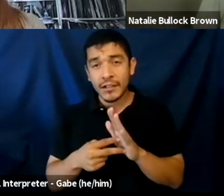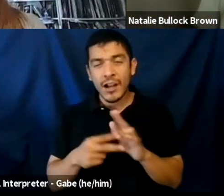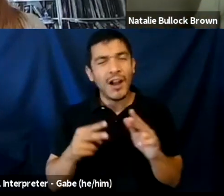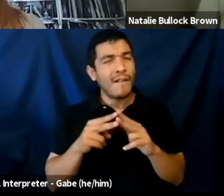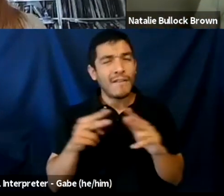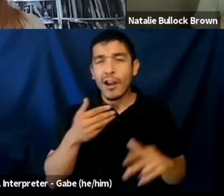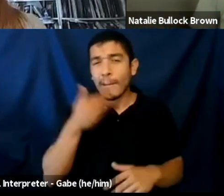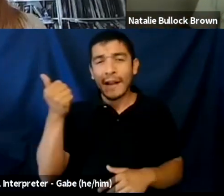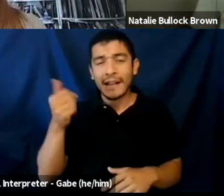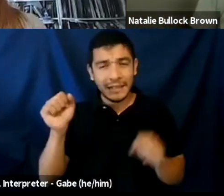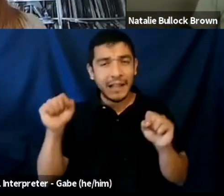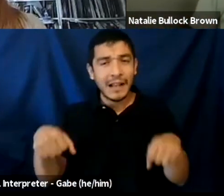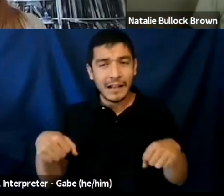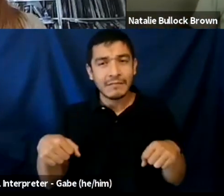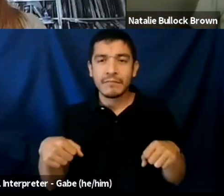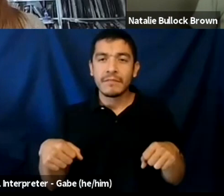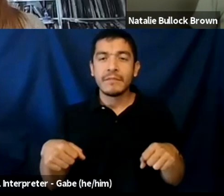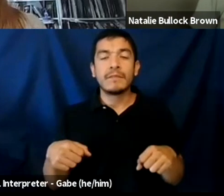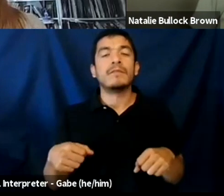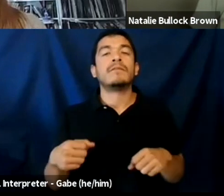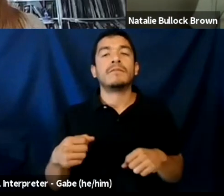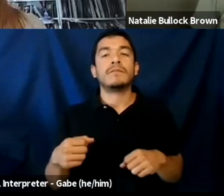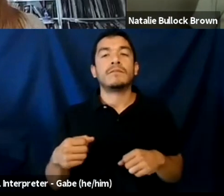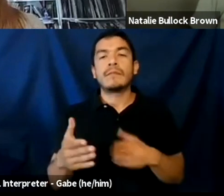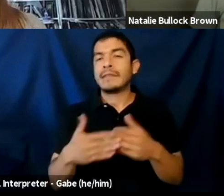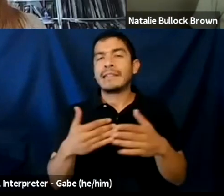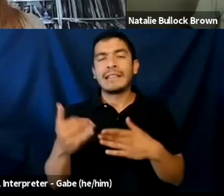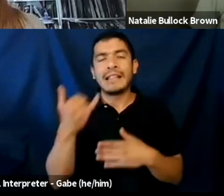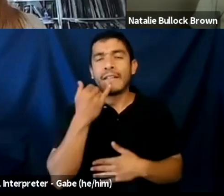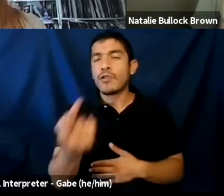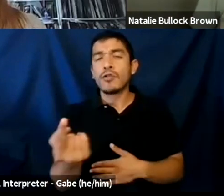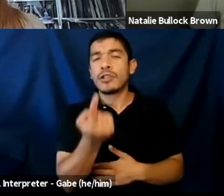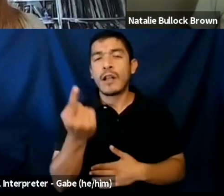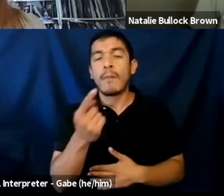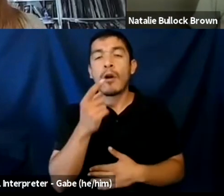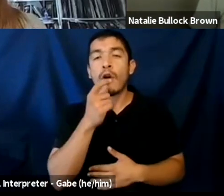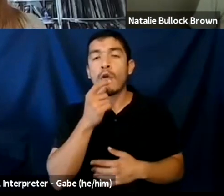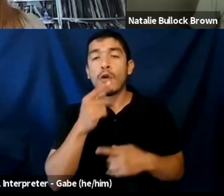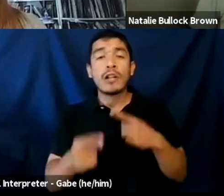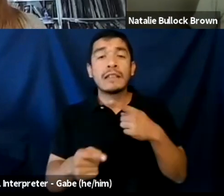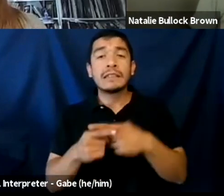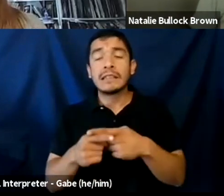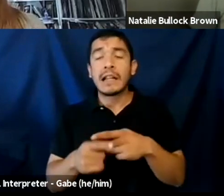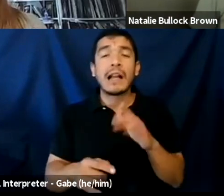that they can be. Even if you are someone whose intersectional identities